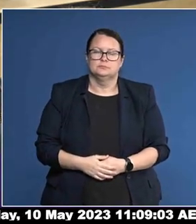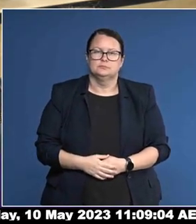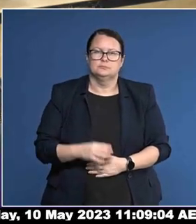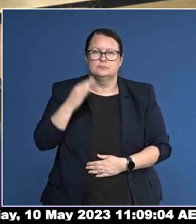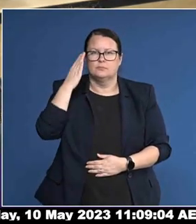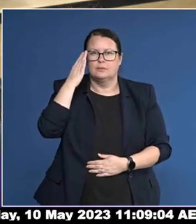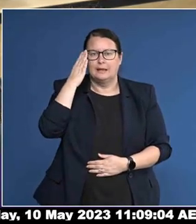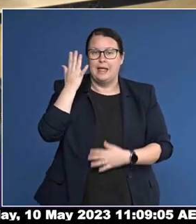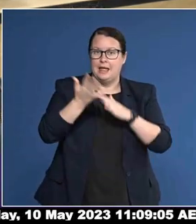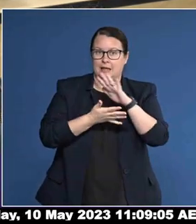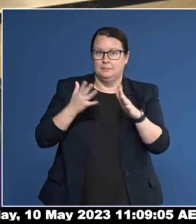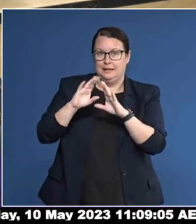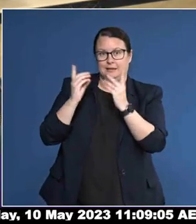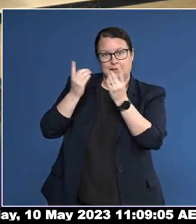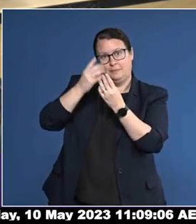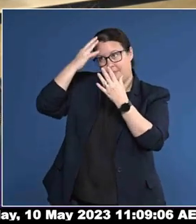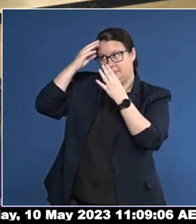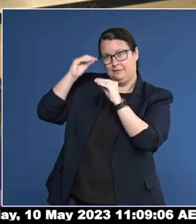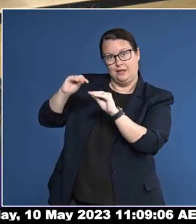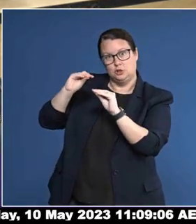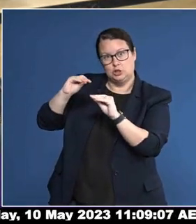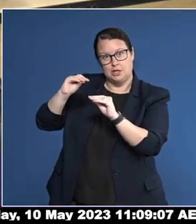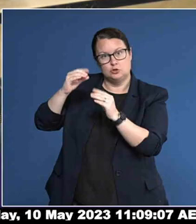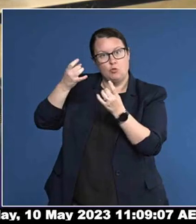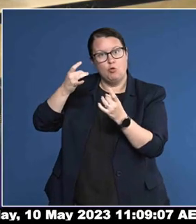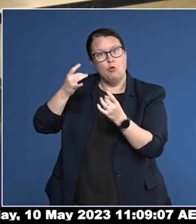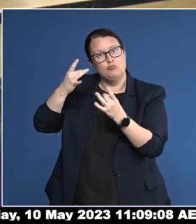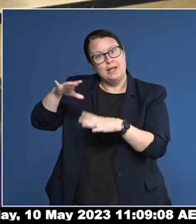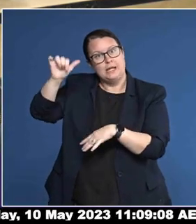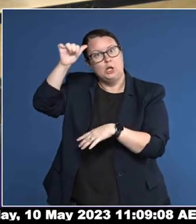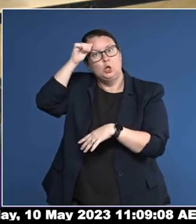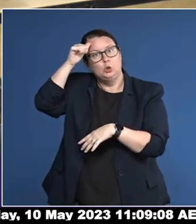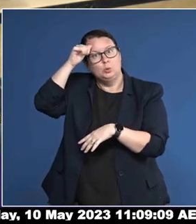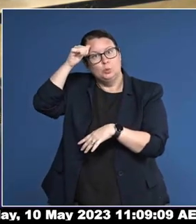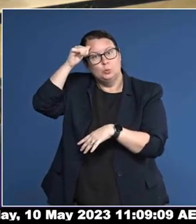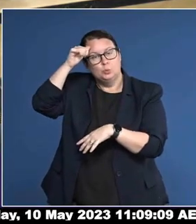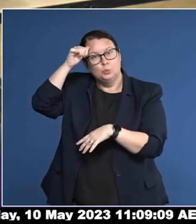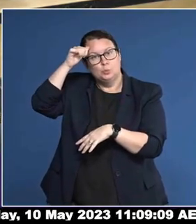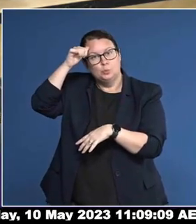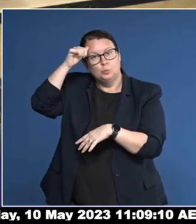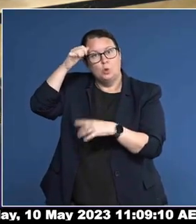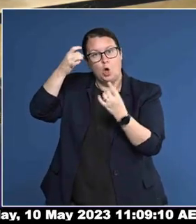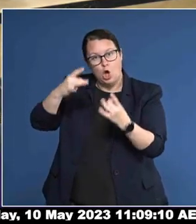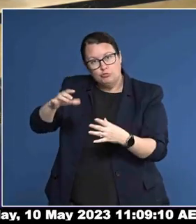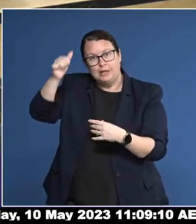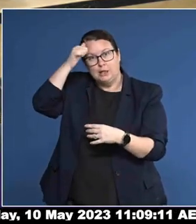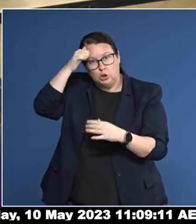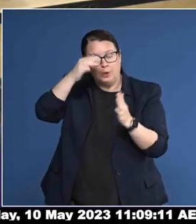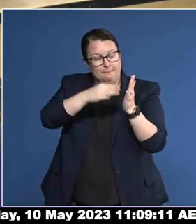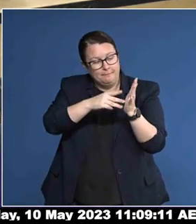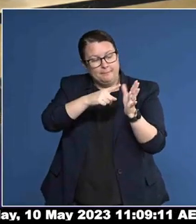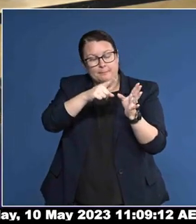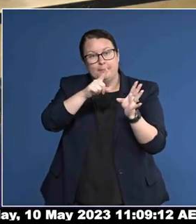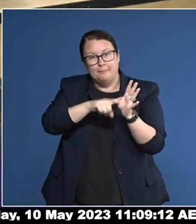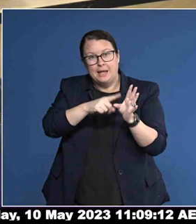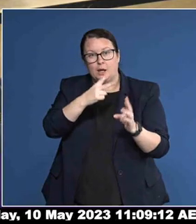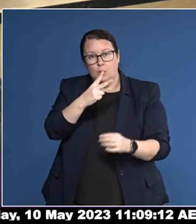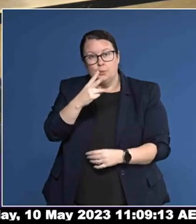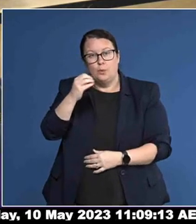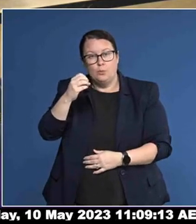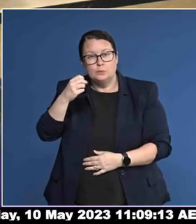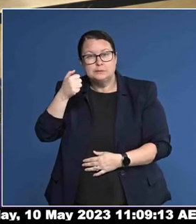Department of Education - was also aware that as at May 2006, the Child Protection Act